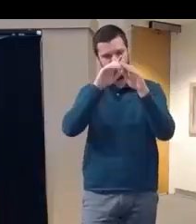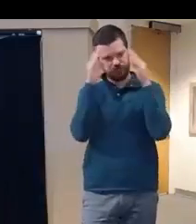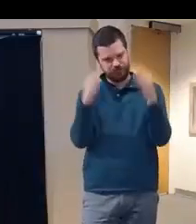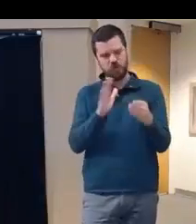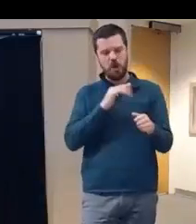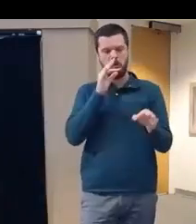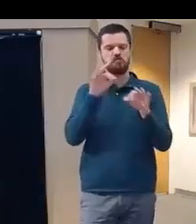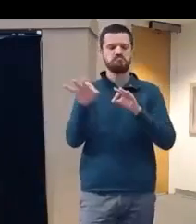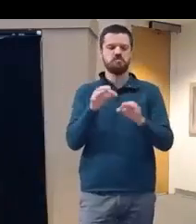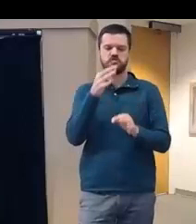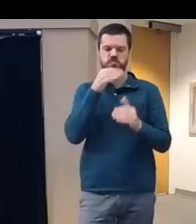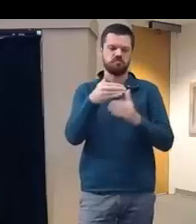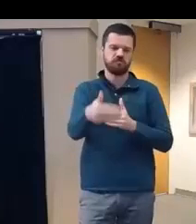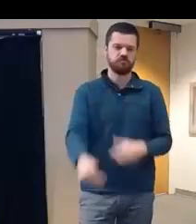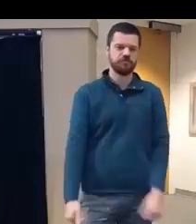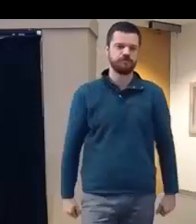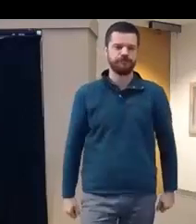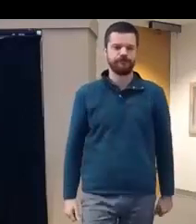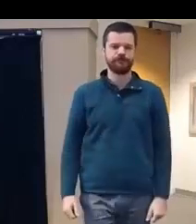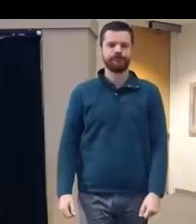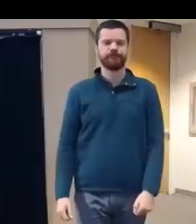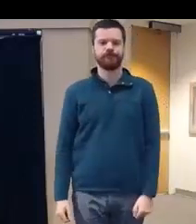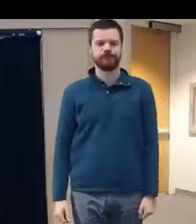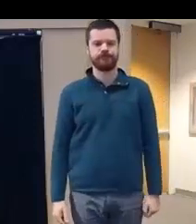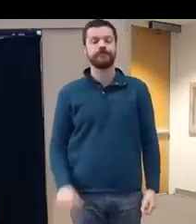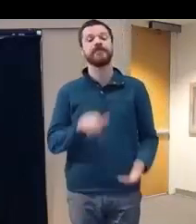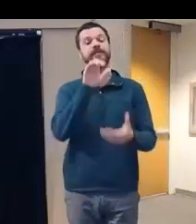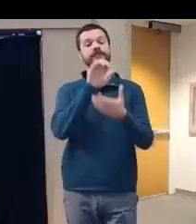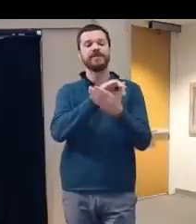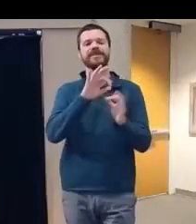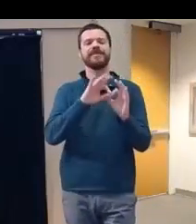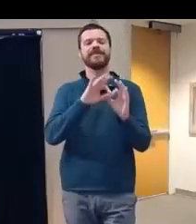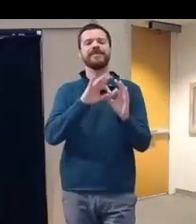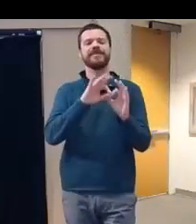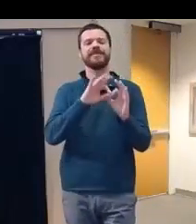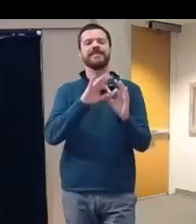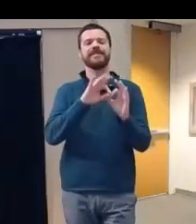will describe in just a moment the marriage and family training program also has a post